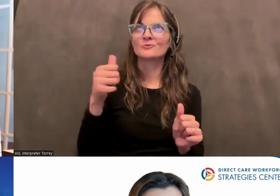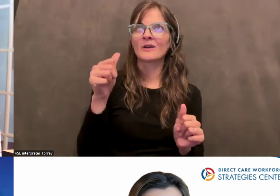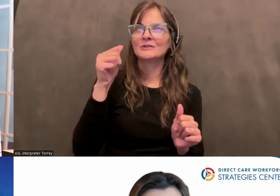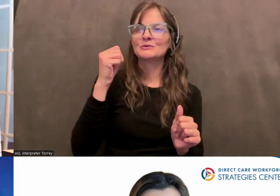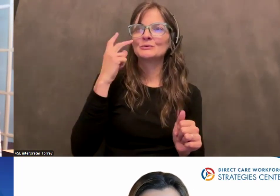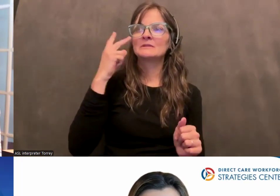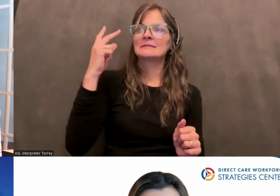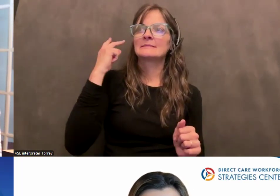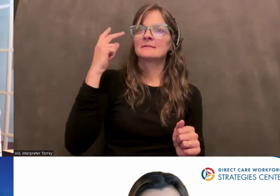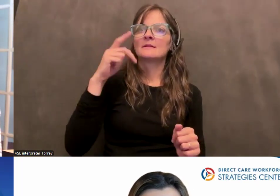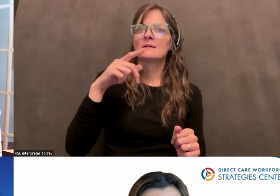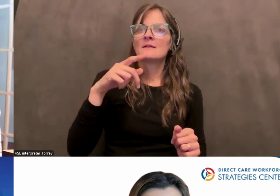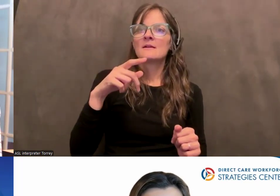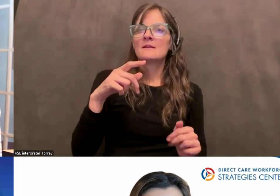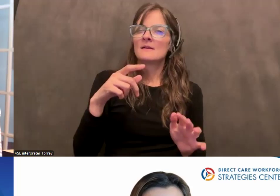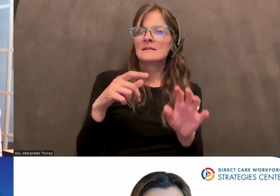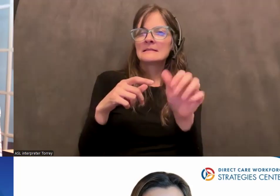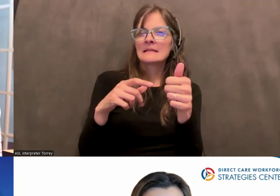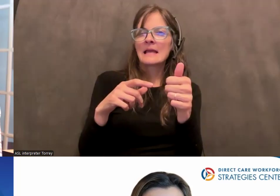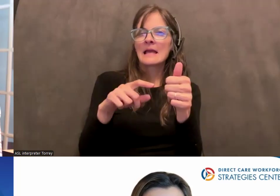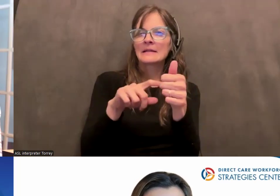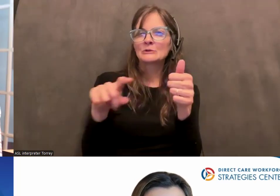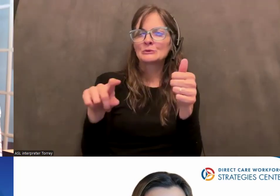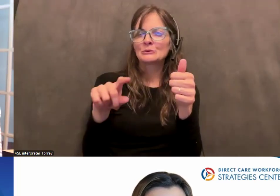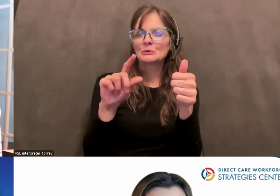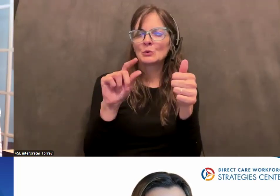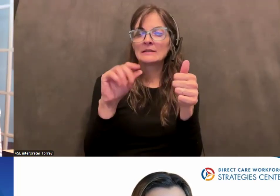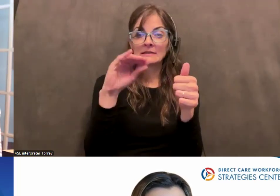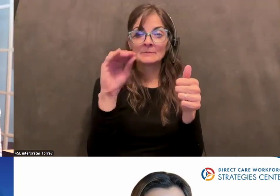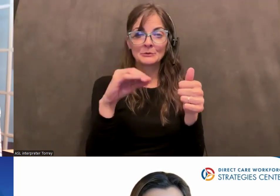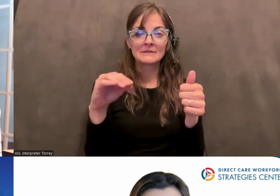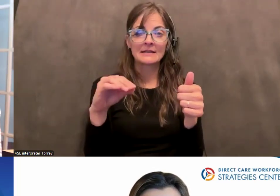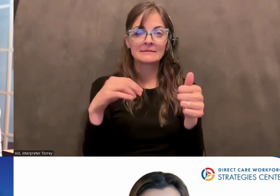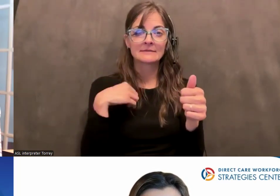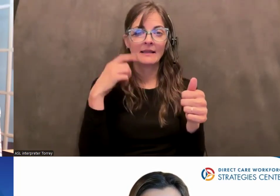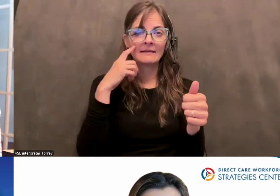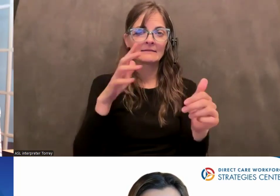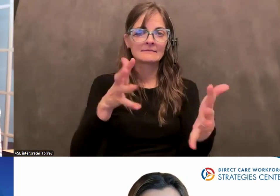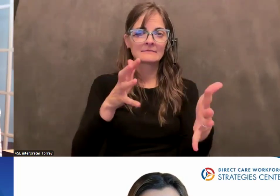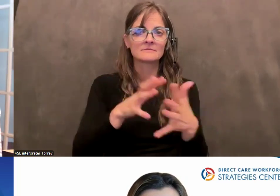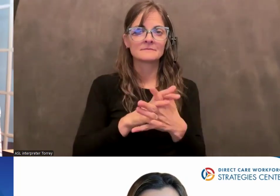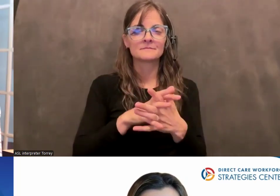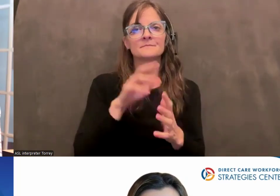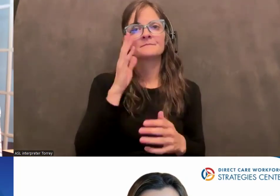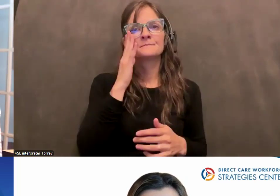between 10 and 20% early on. You know, it kind of depends. You're going to have a little more marketing cost